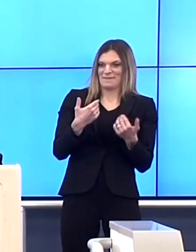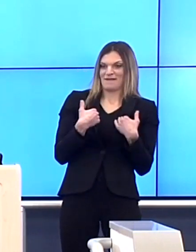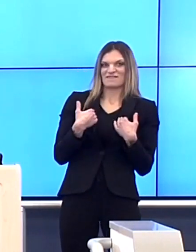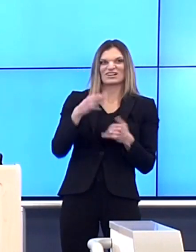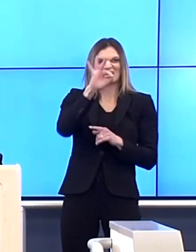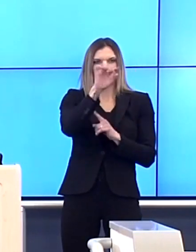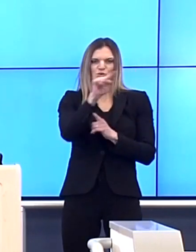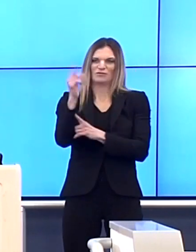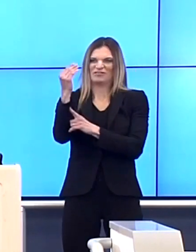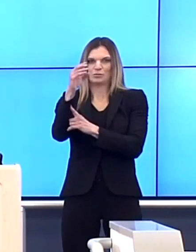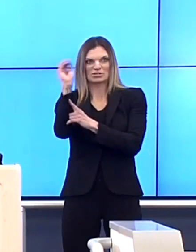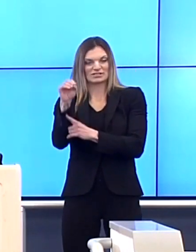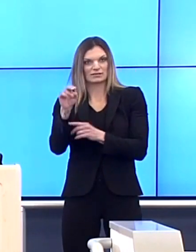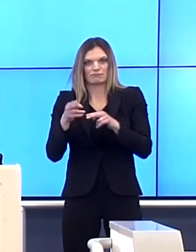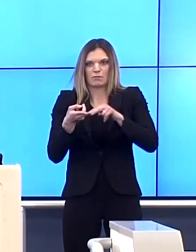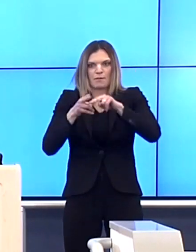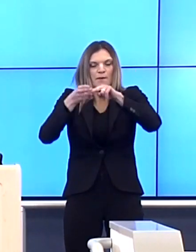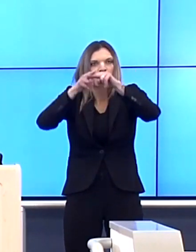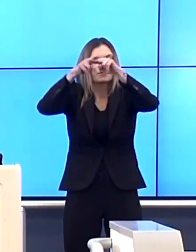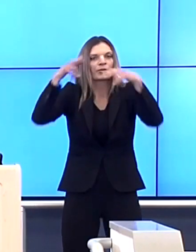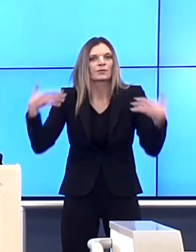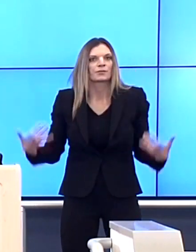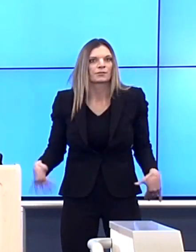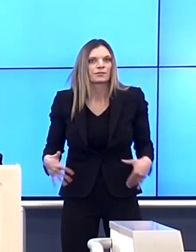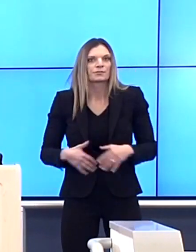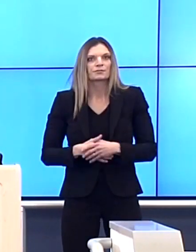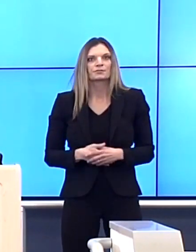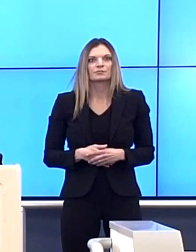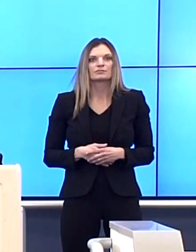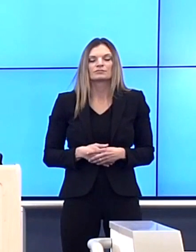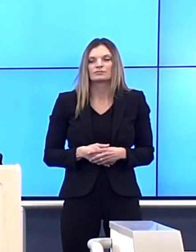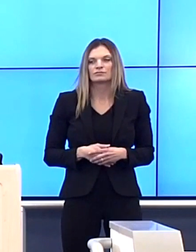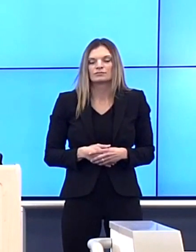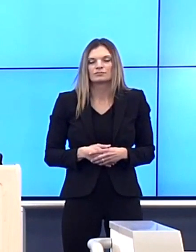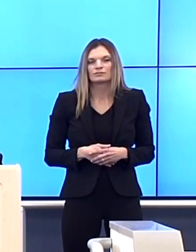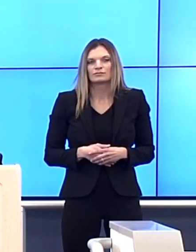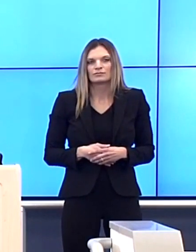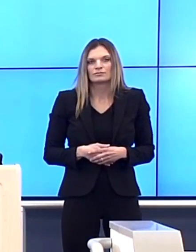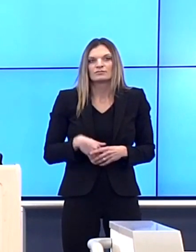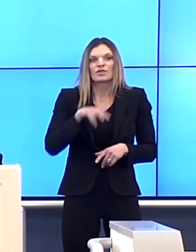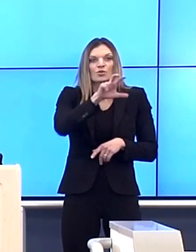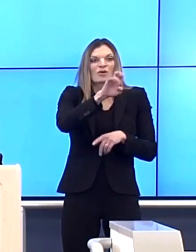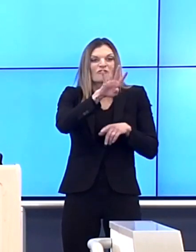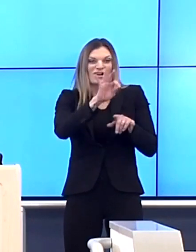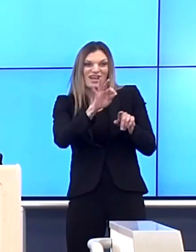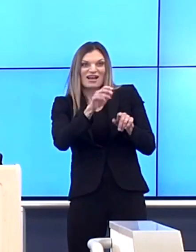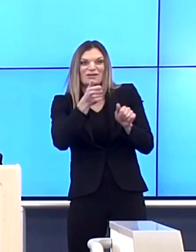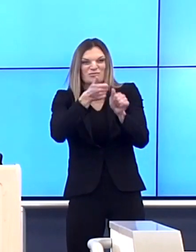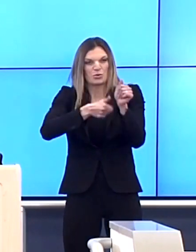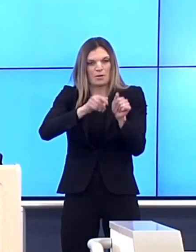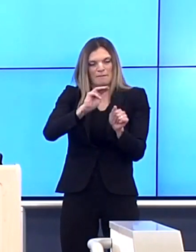TEST POSITIVITY RATES ACROSS THE VARIOUS REGIONS IN THIS STATE VARIOUS REGIONS IN THIS STATE RANGES FROM 9 TO 15%. RANGES FROM 9 TO 15%. CASE RATES RANGE BETWEEN 349